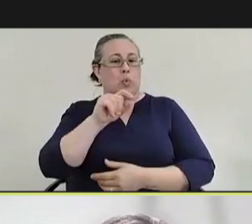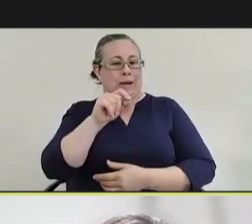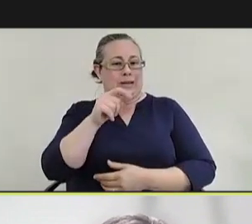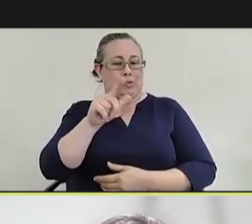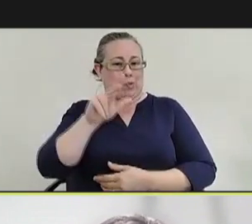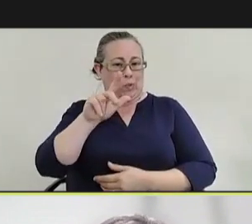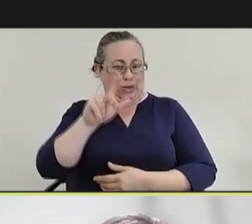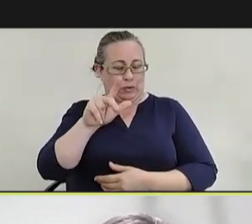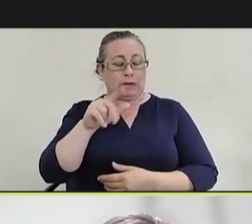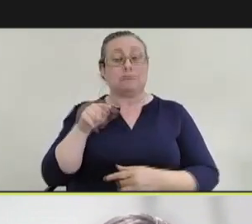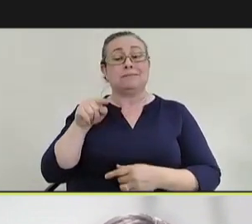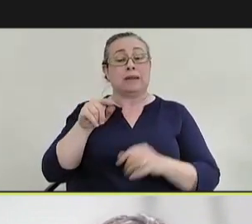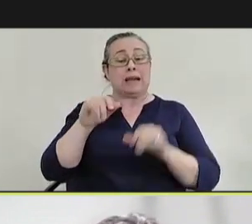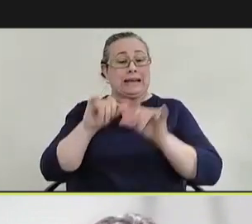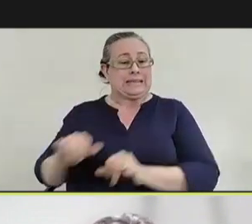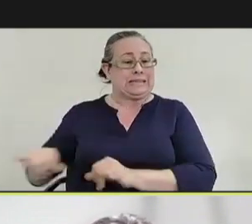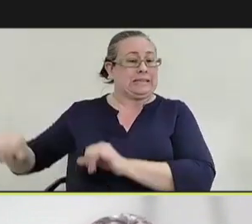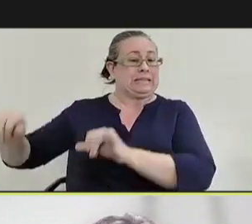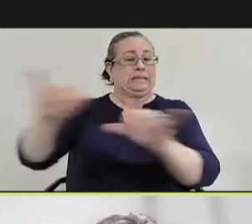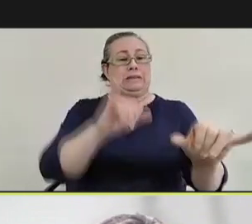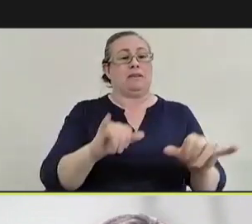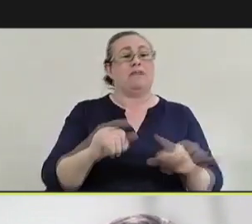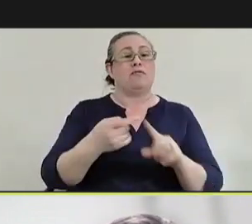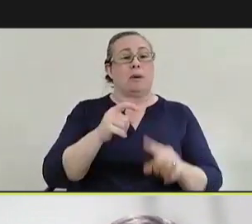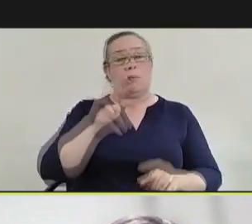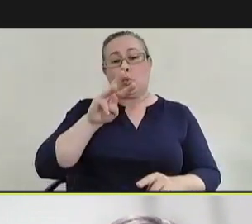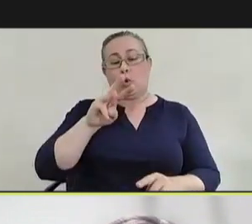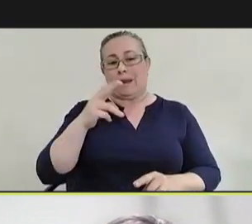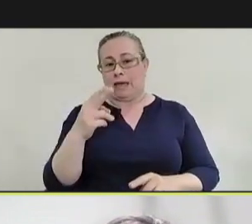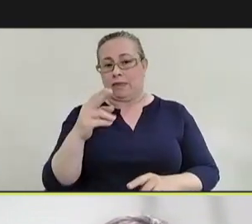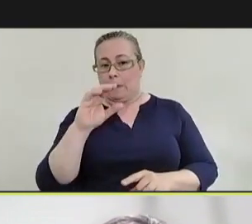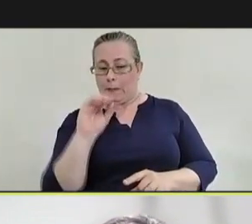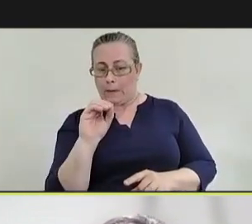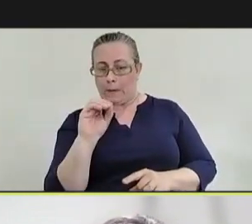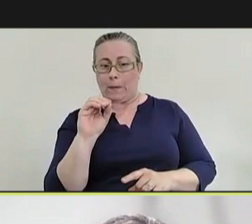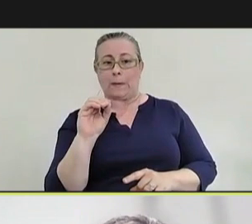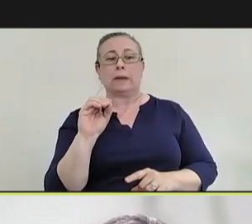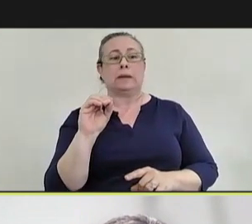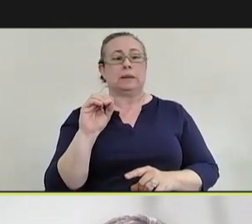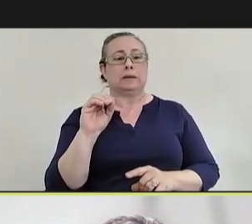throughout the world, from the World Health Organization, but also in the US by the US CDC and